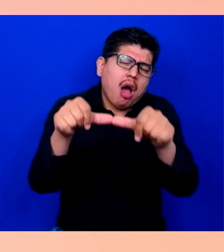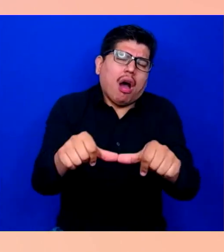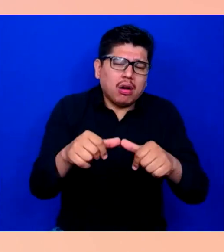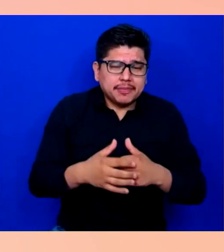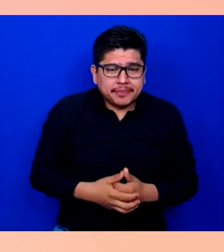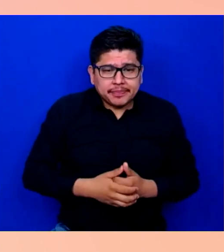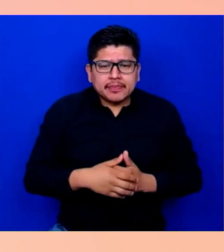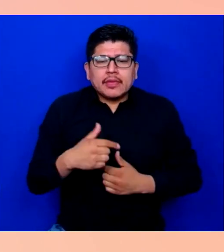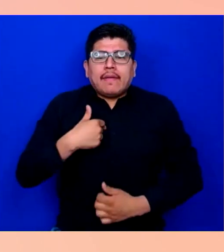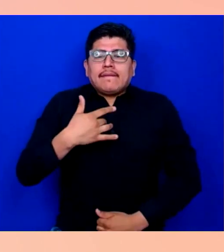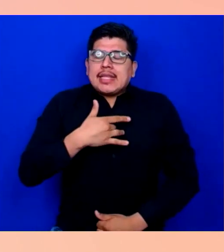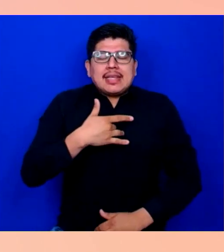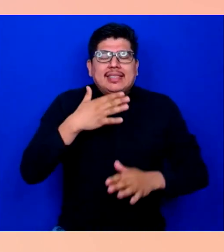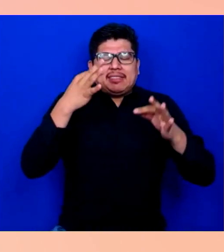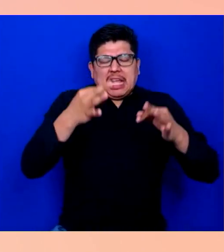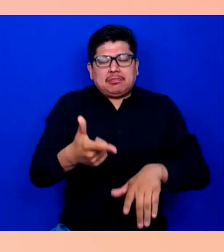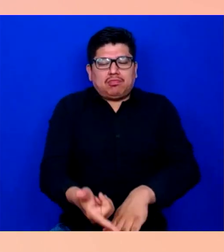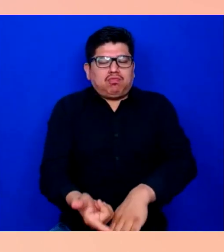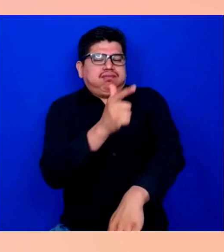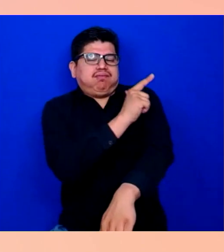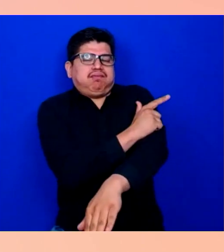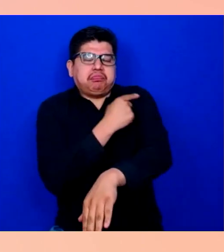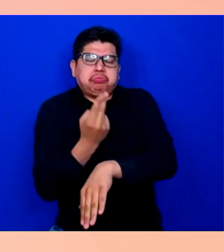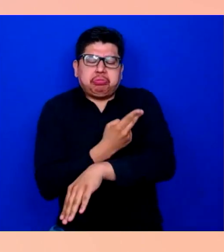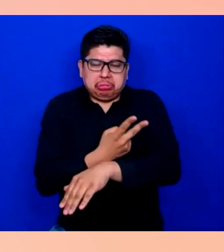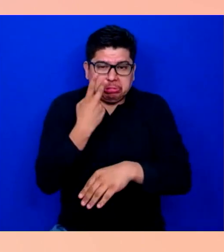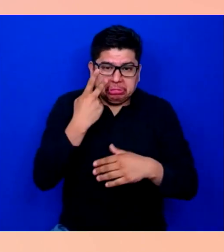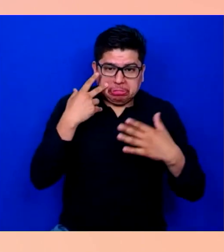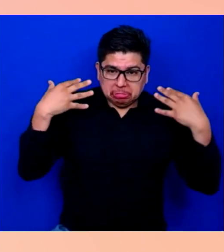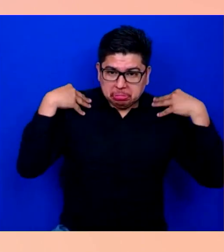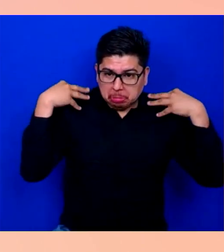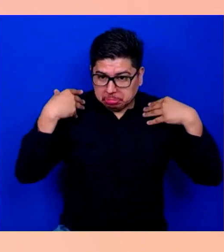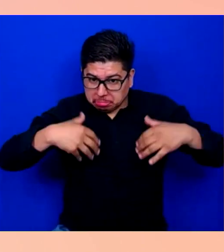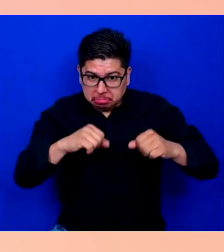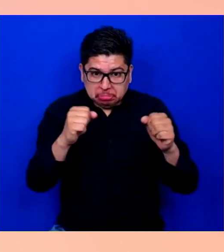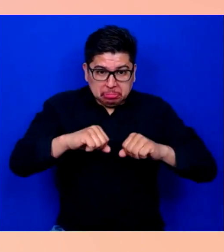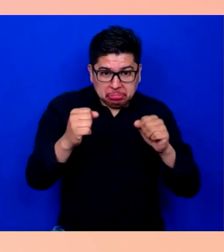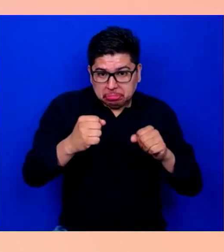my nub more to type and my wrist got a little bit better but six months later I